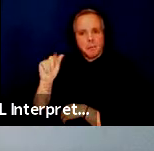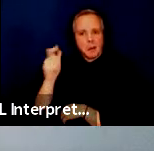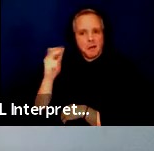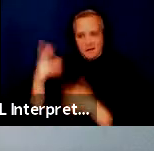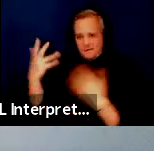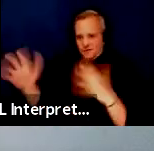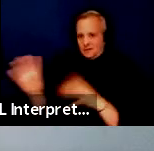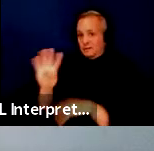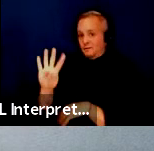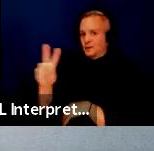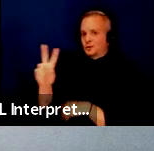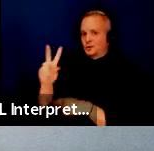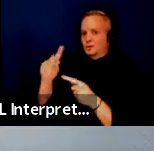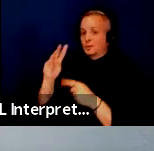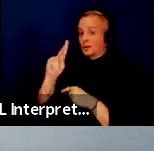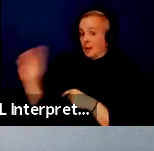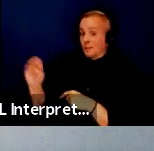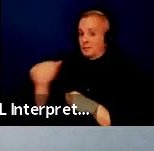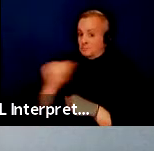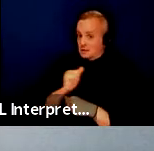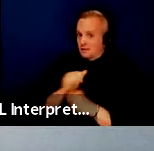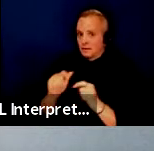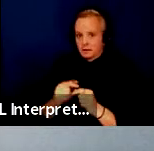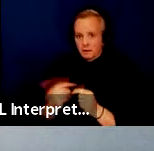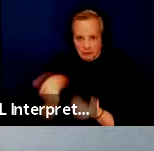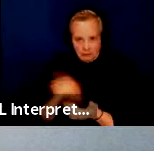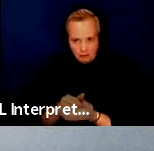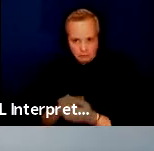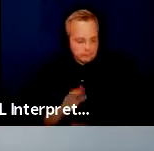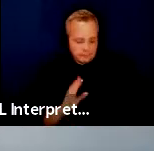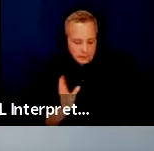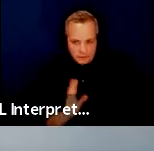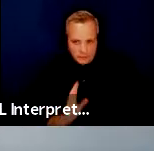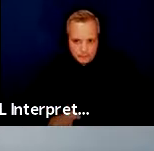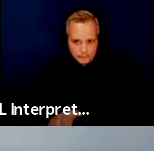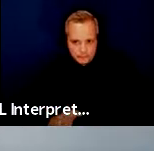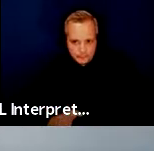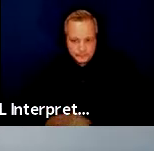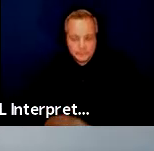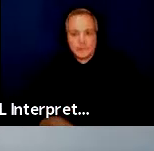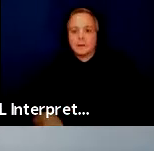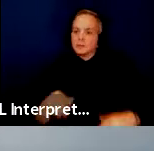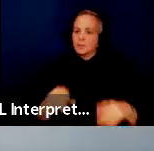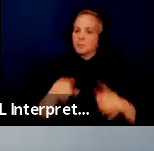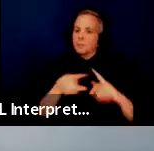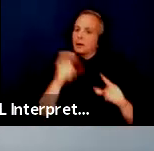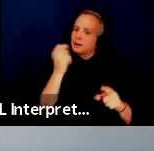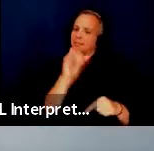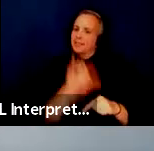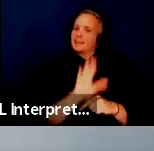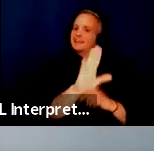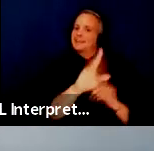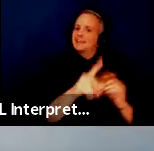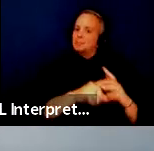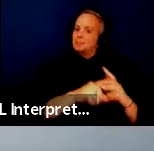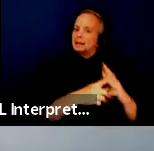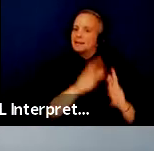AND I NEVER DID ONE AGAIN. BUT THAT WAS JUST THE BEGINNING OF HIS LIFETIME OF DEDICATION TO